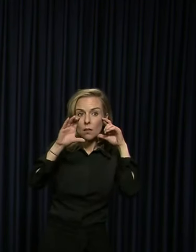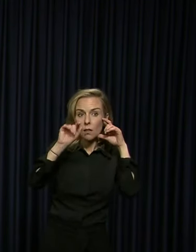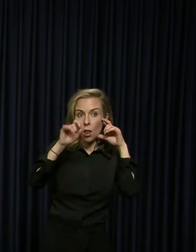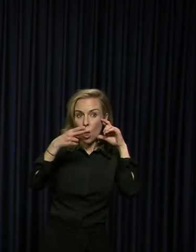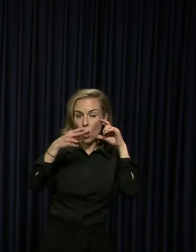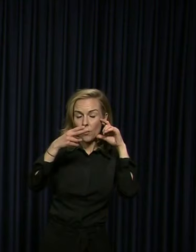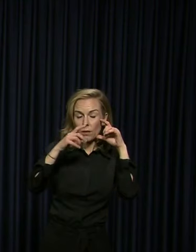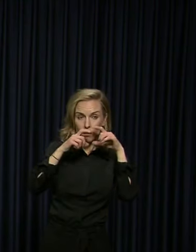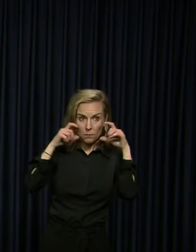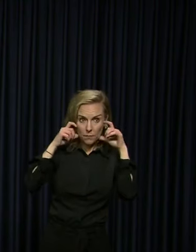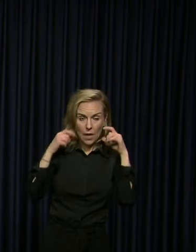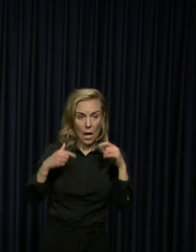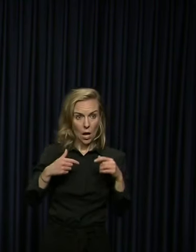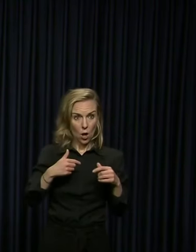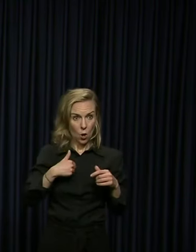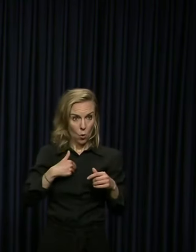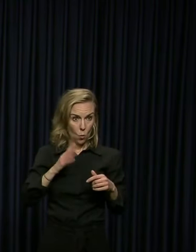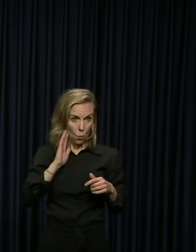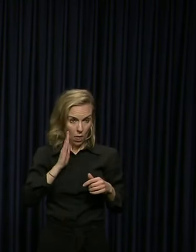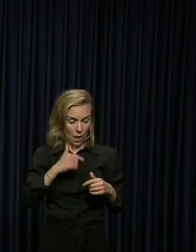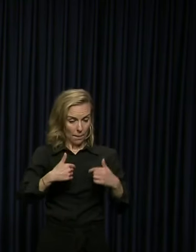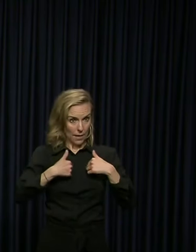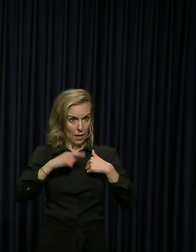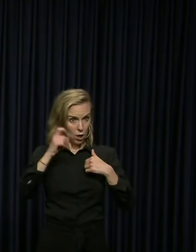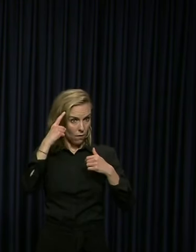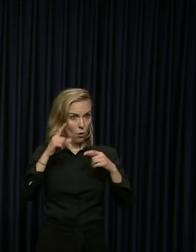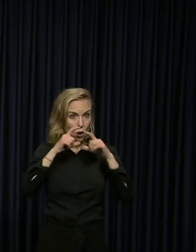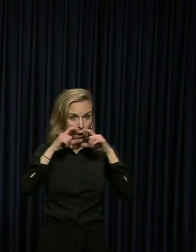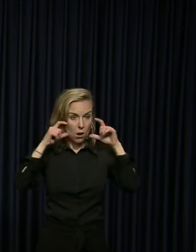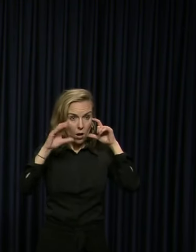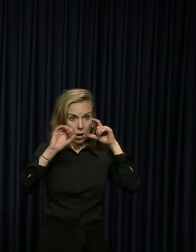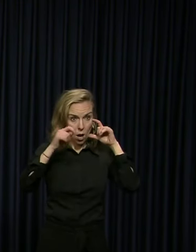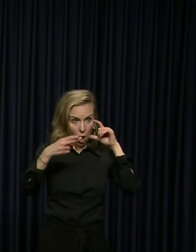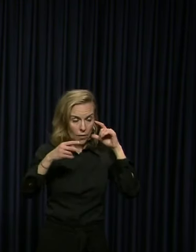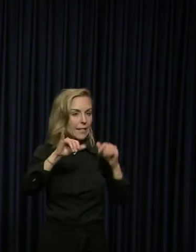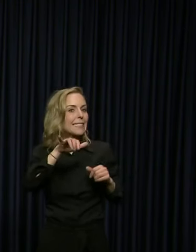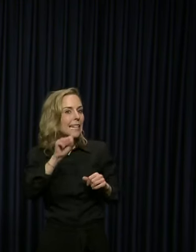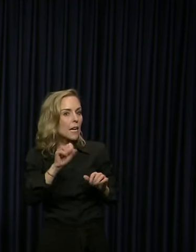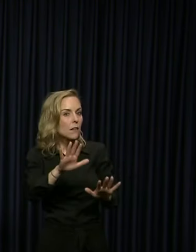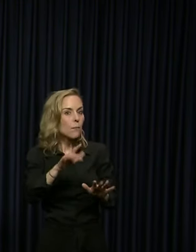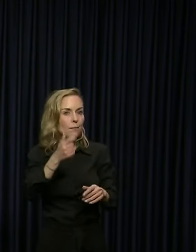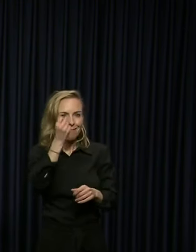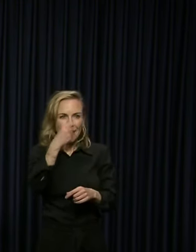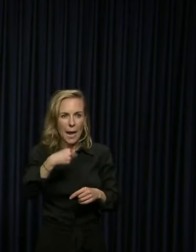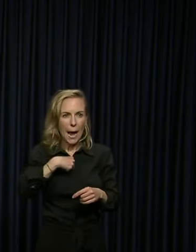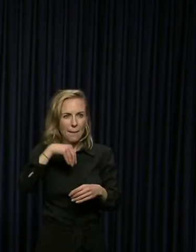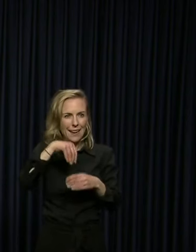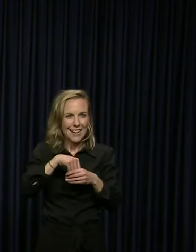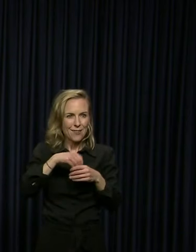COMPANY. CAN YOU EXPLAIN WHAT YOU MEAN BY THAT? ARE THEY SAYING WHY THEY DECIDED NOT STONED IT?